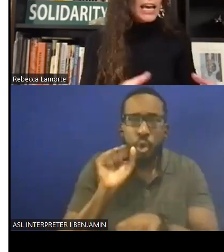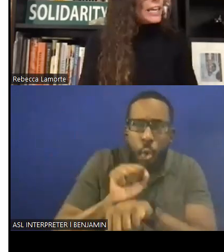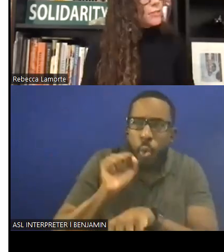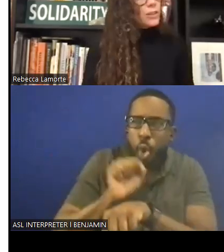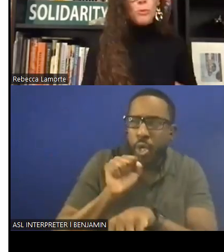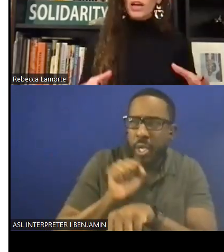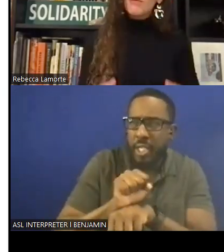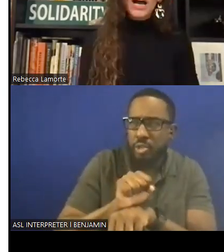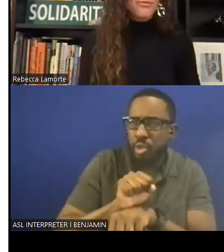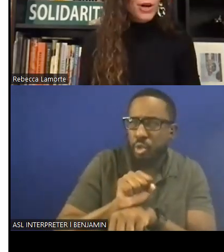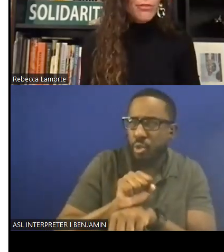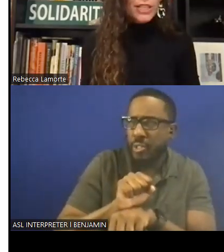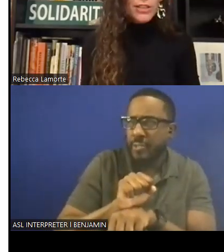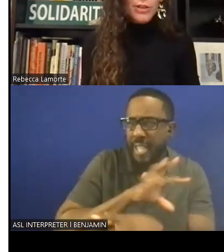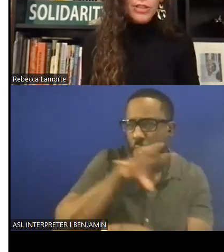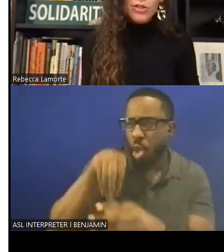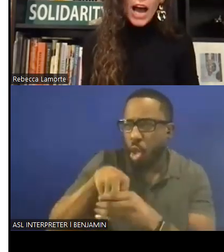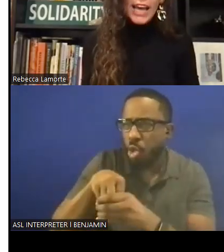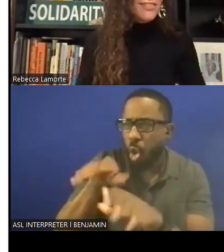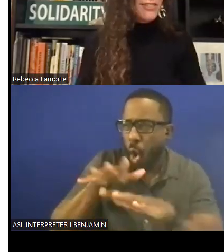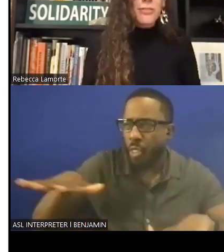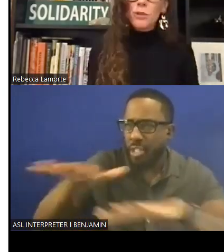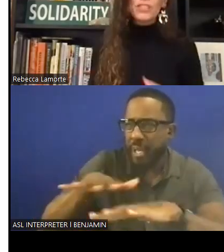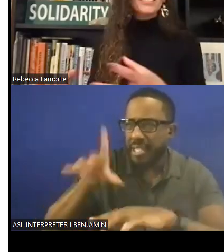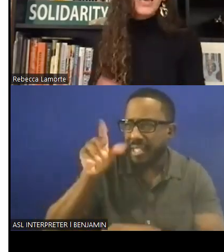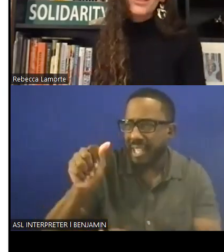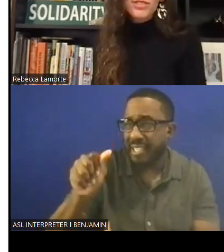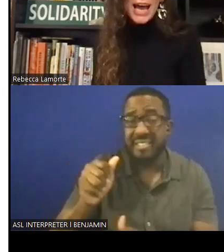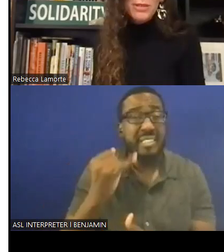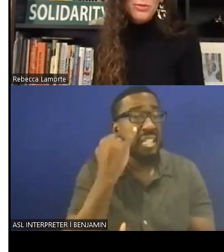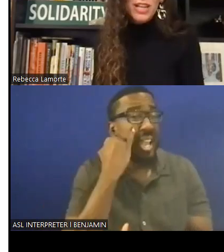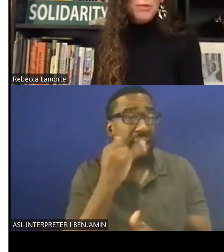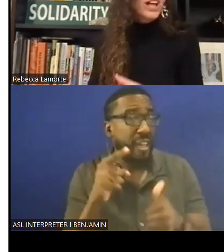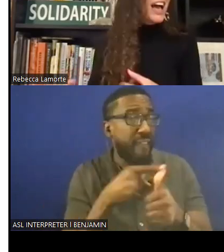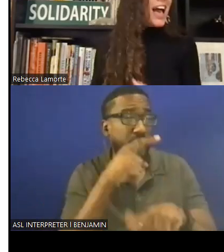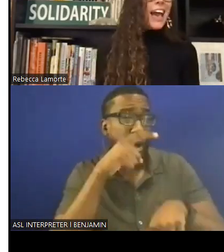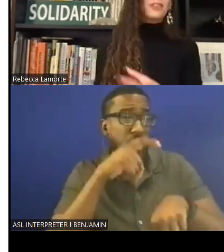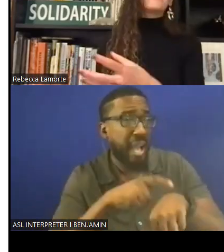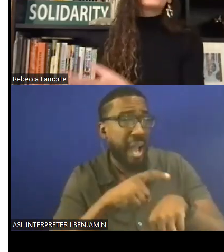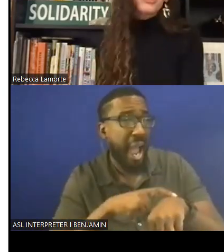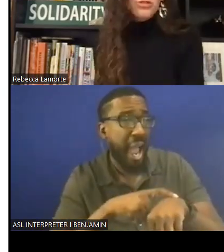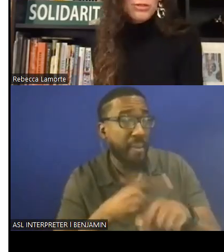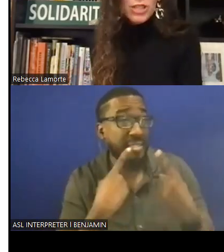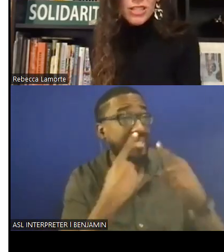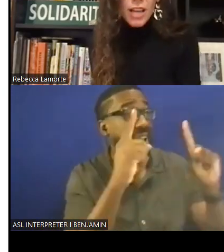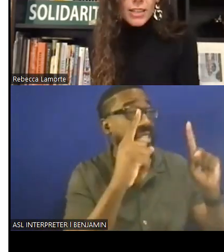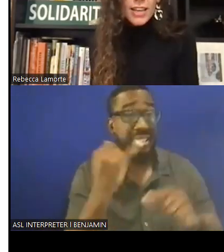even if we come out imperfect at the first try, even if someone says, "Hey, those captions were terrible. "Hey, your visual description sucked."